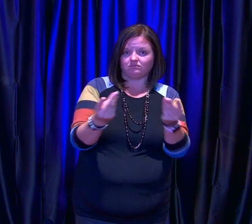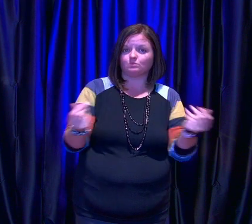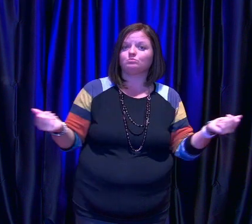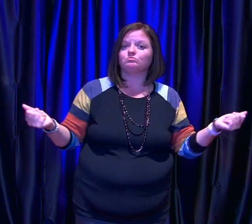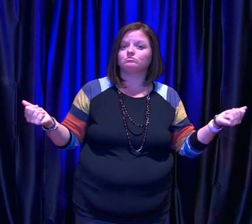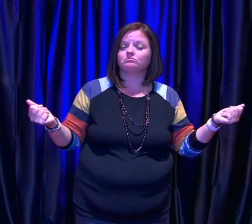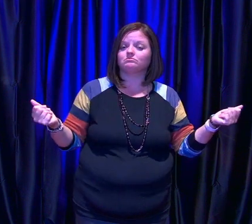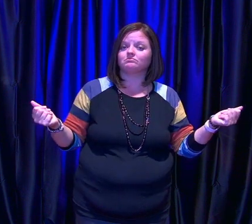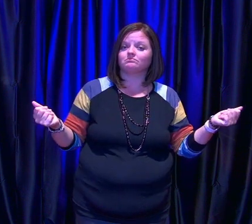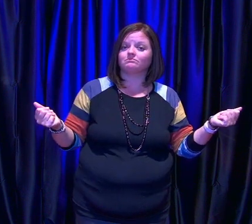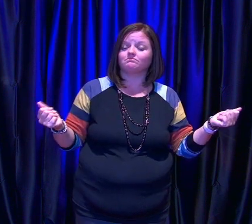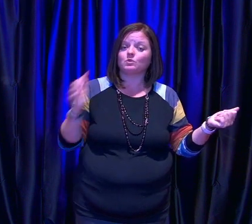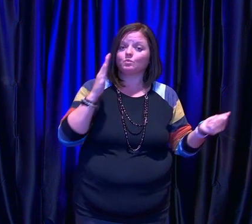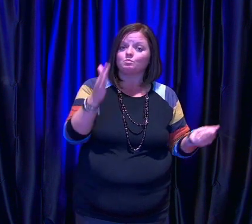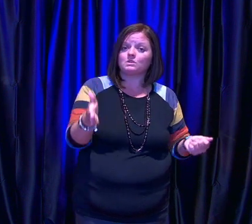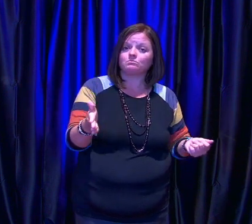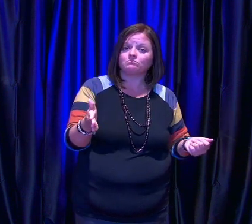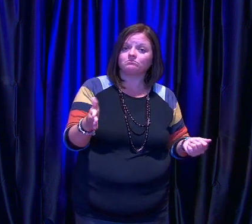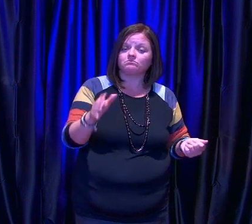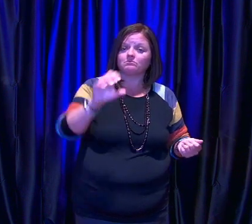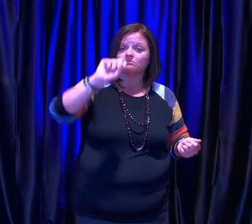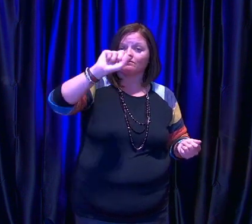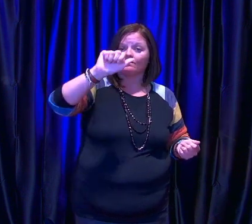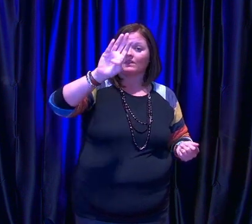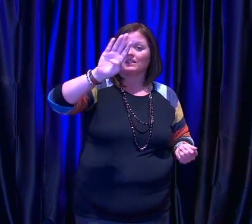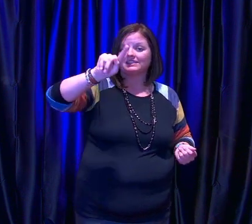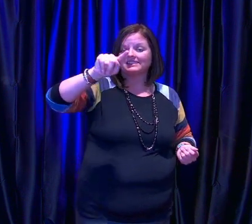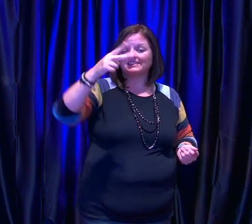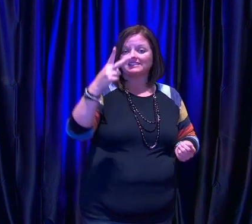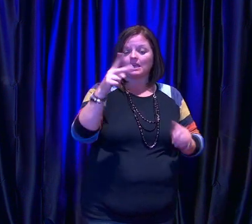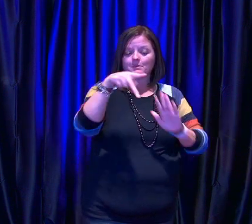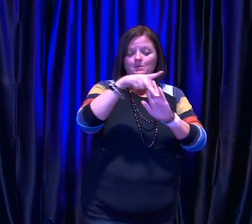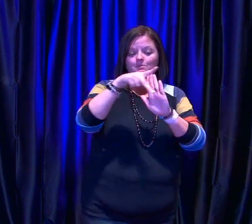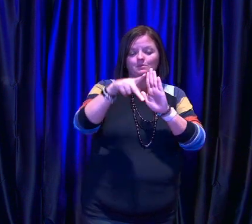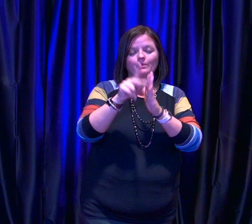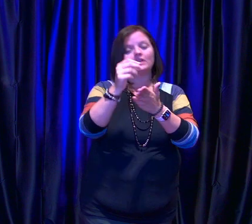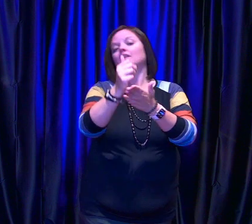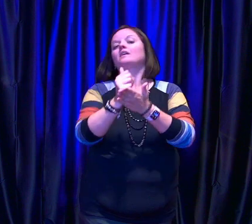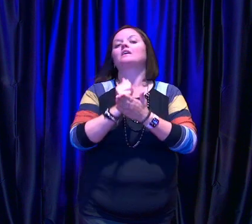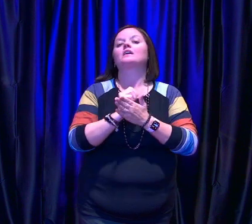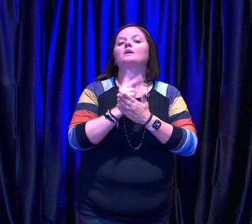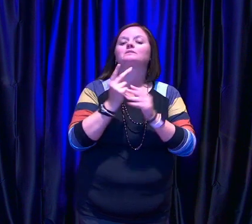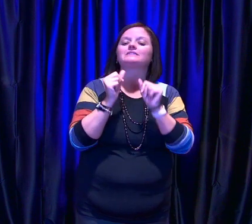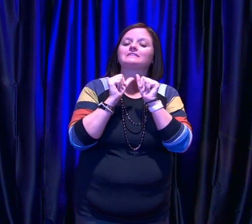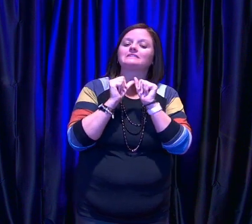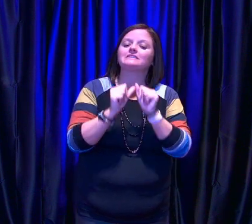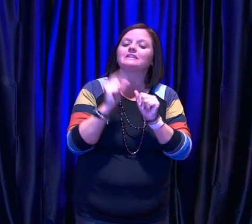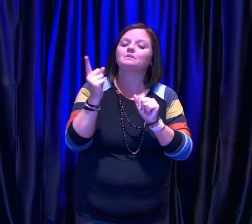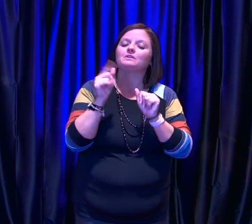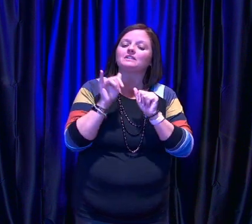and so it's the sabbath principle that helps us keep eternity